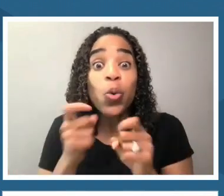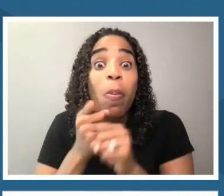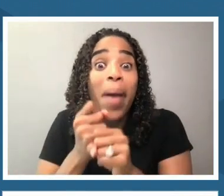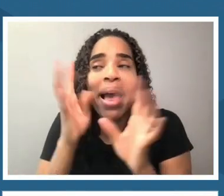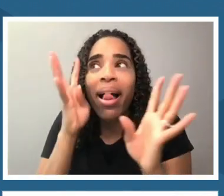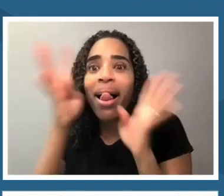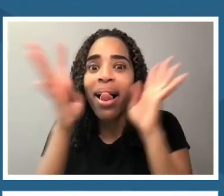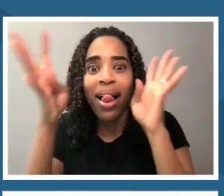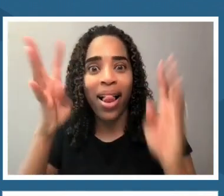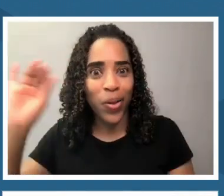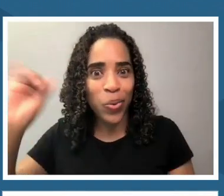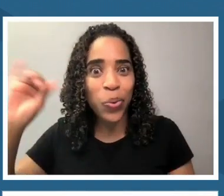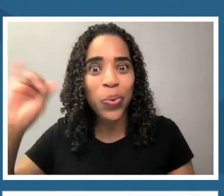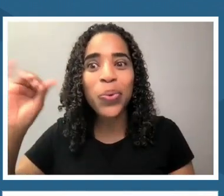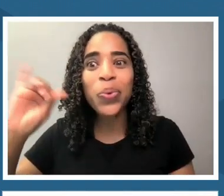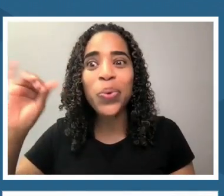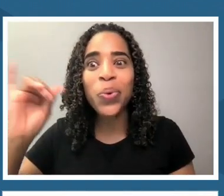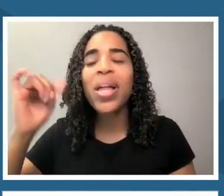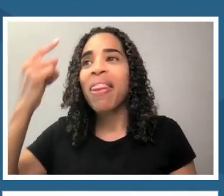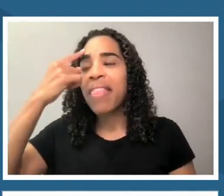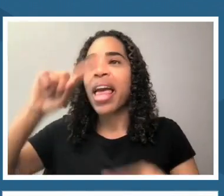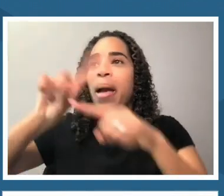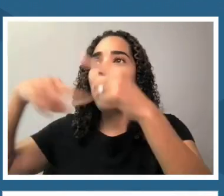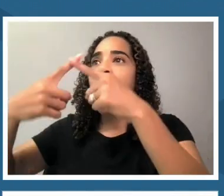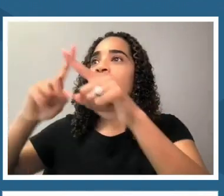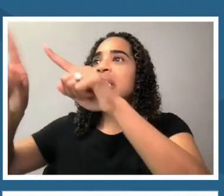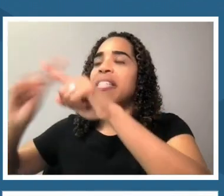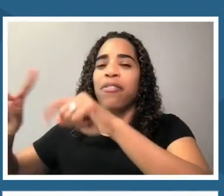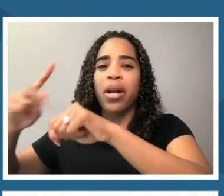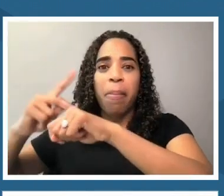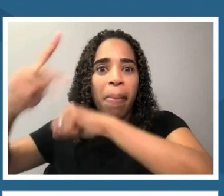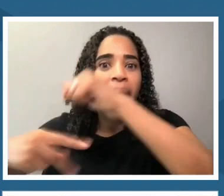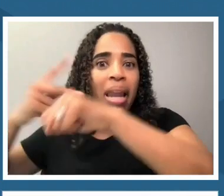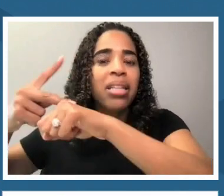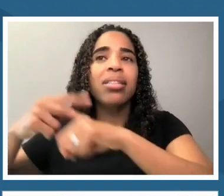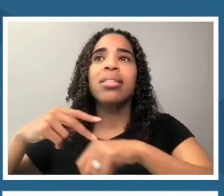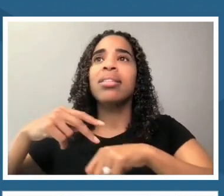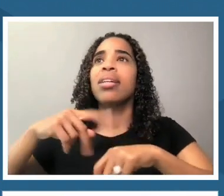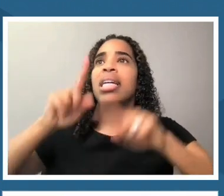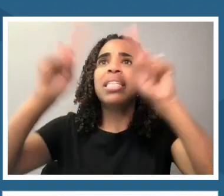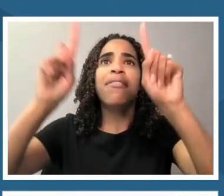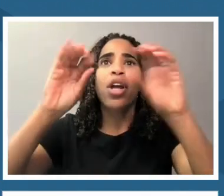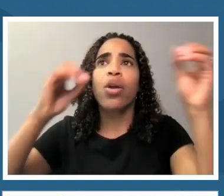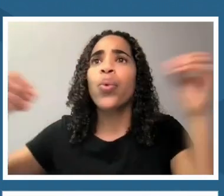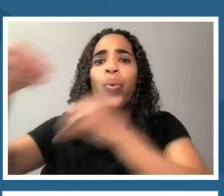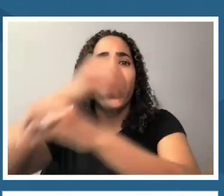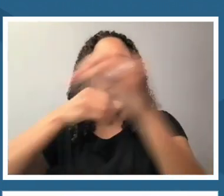thinking about alien worlds and exoplanets having students uh